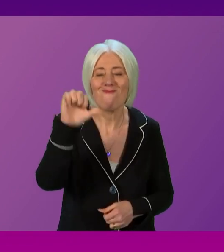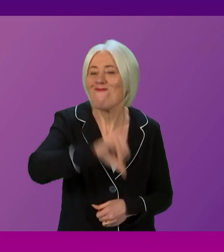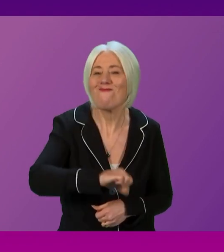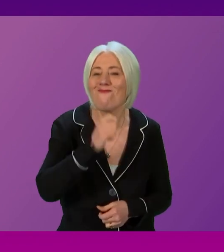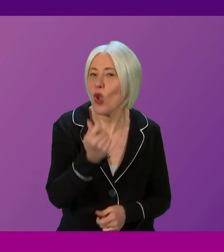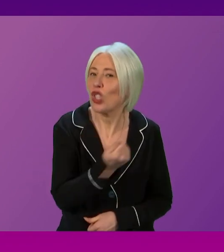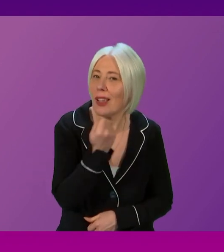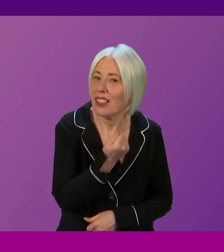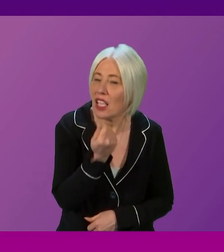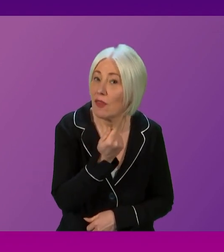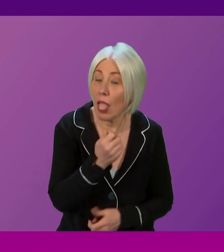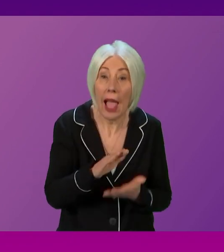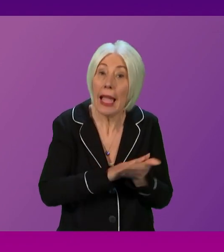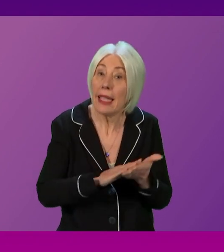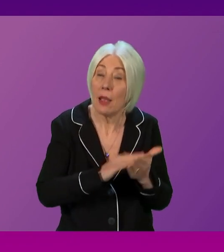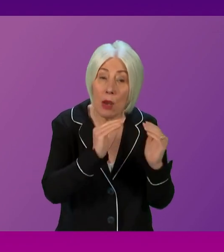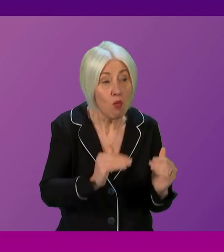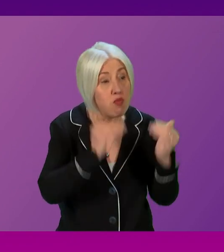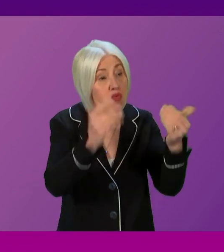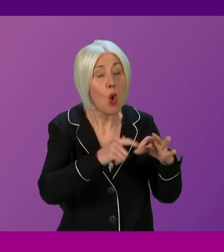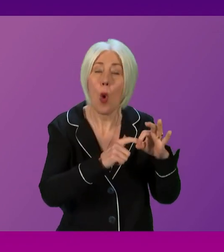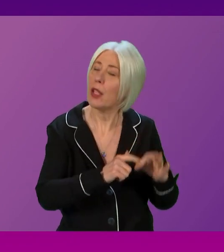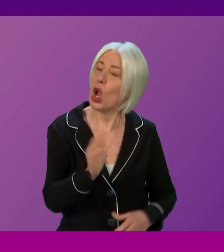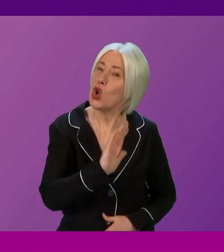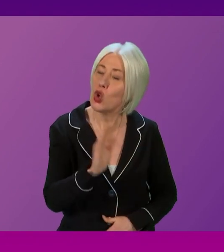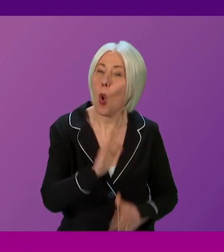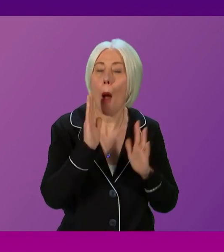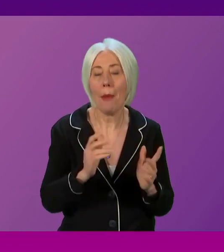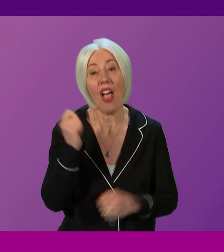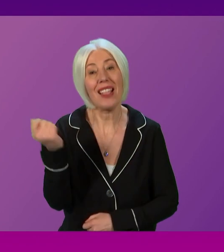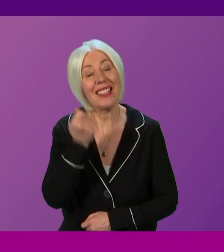does not mean that those bids were not of a high quality, but successful bids had to be selected.